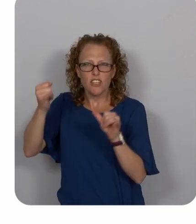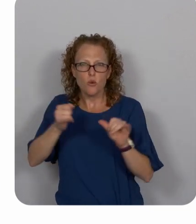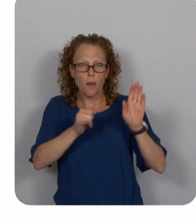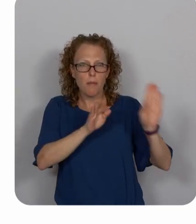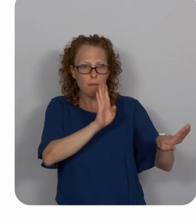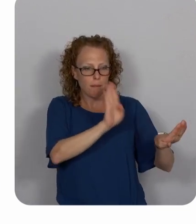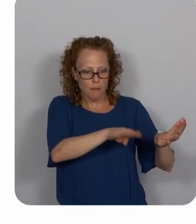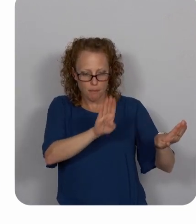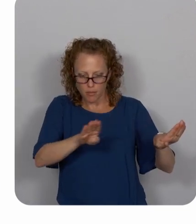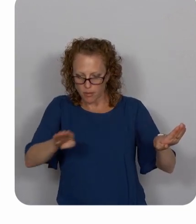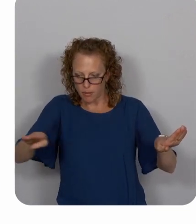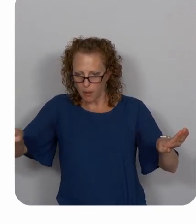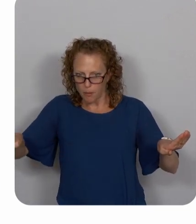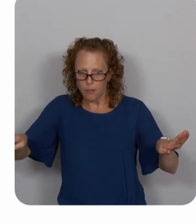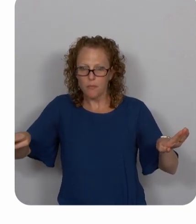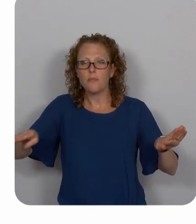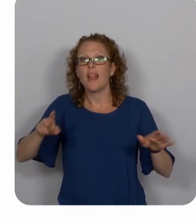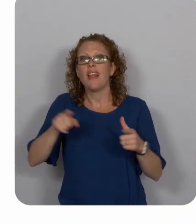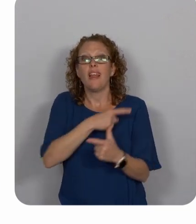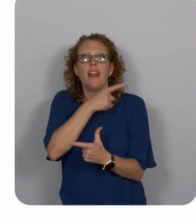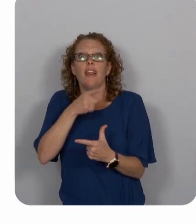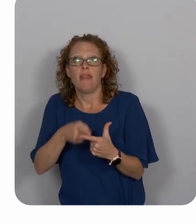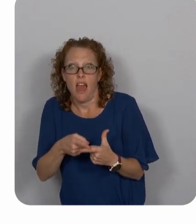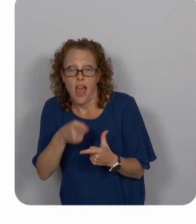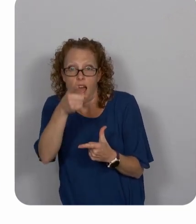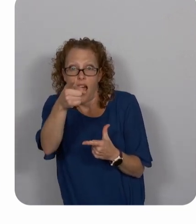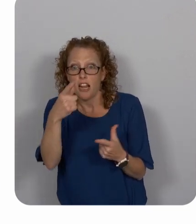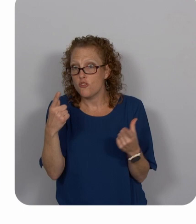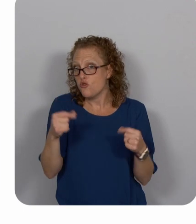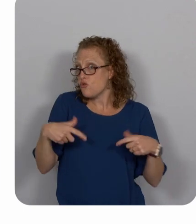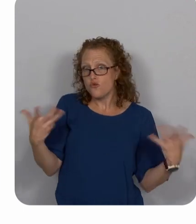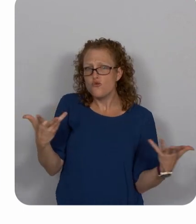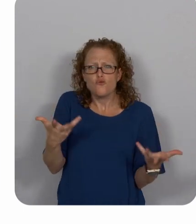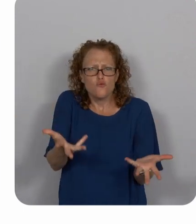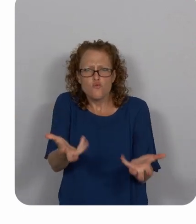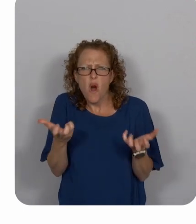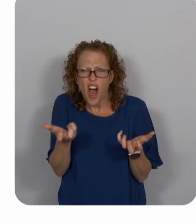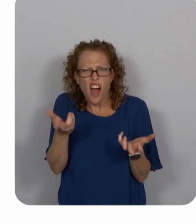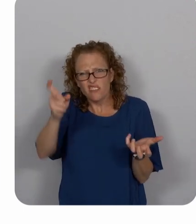From here, you can add a new scene object, add additional clips, trim them,